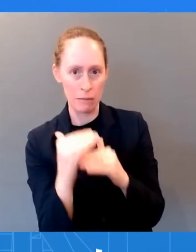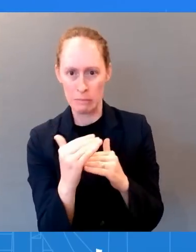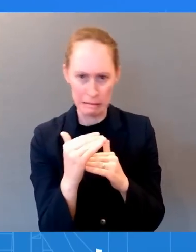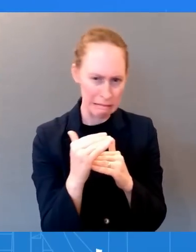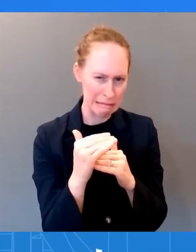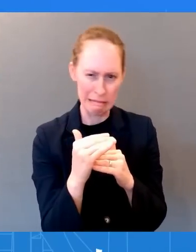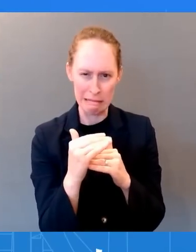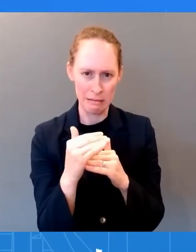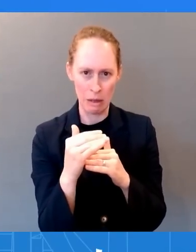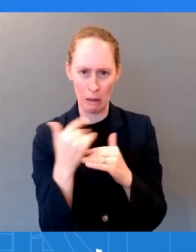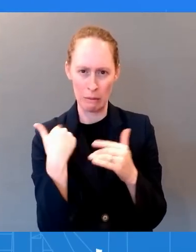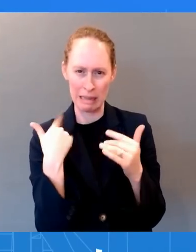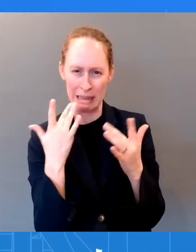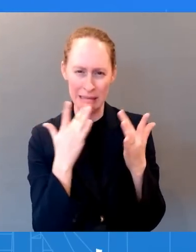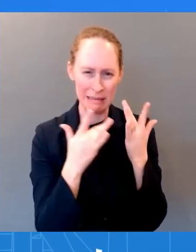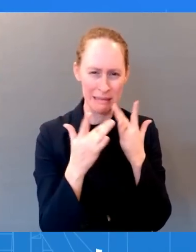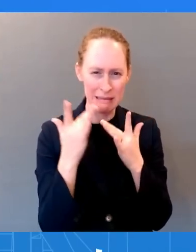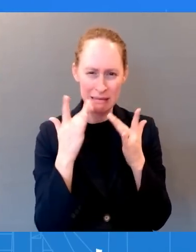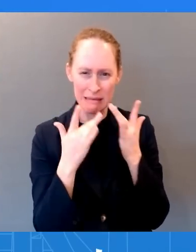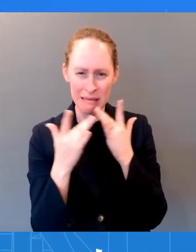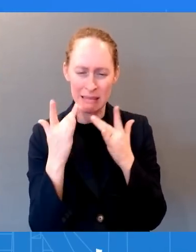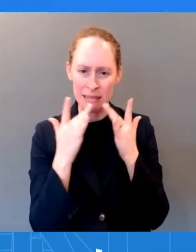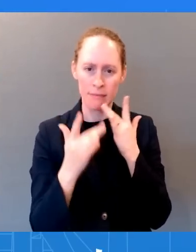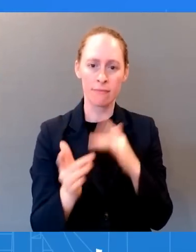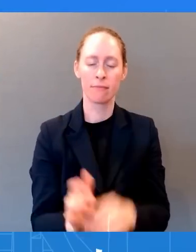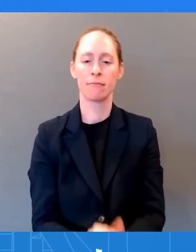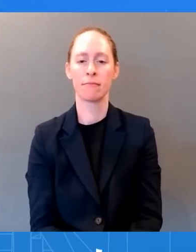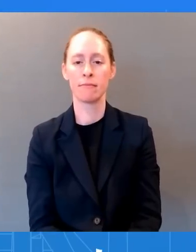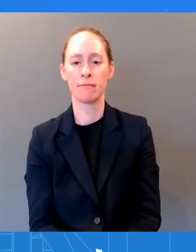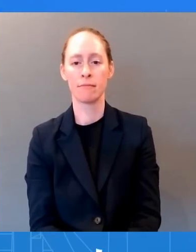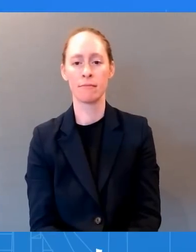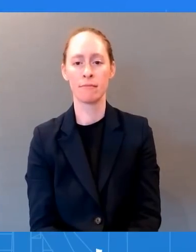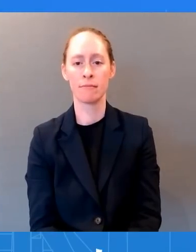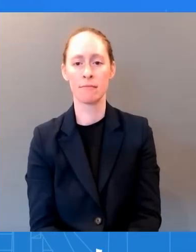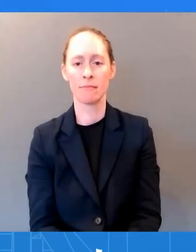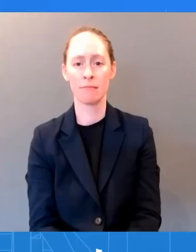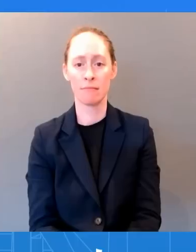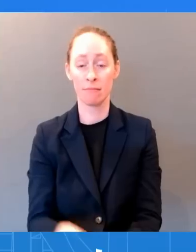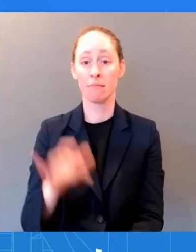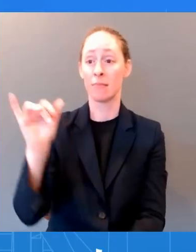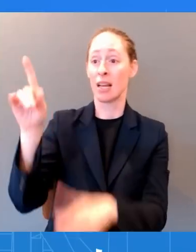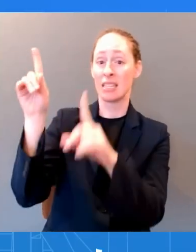as I just mentioned, to help fund the procurement of these vaccines. So, that's one way, as I said,